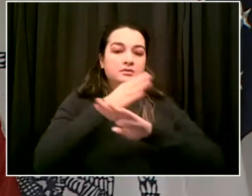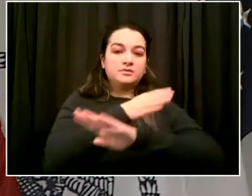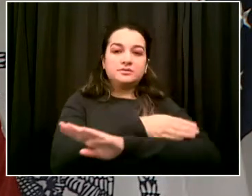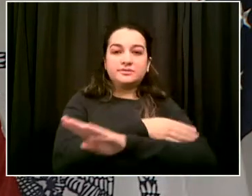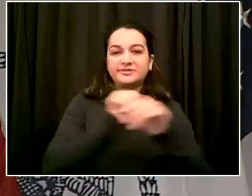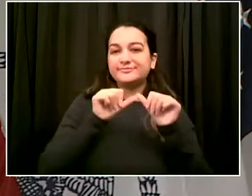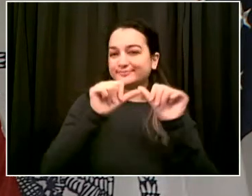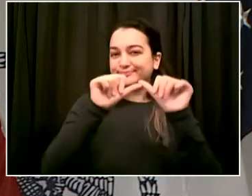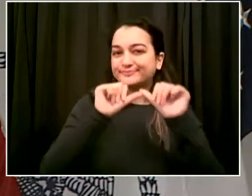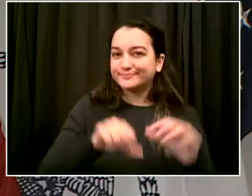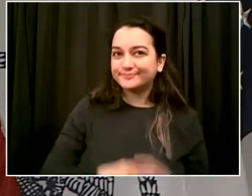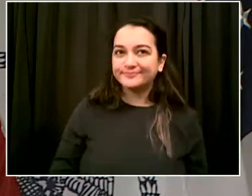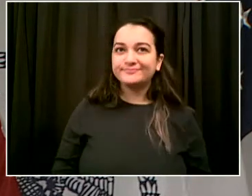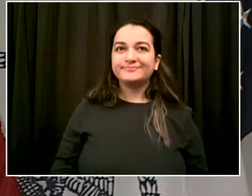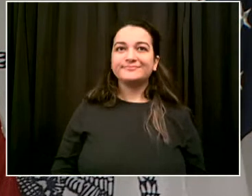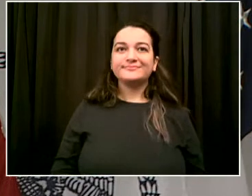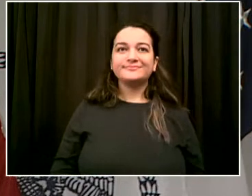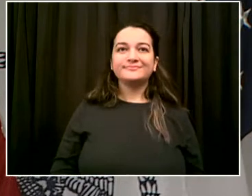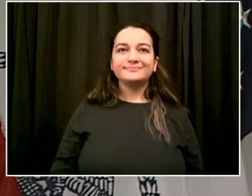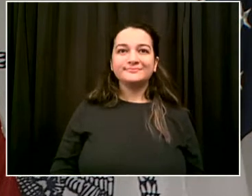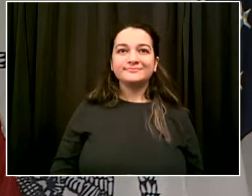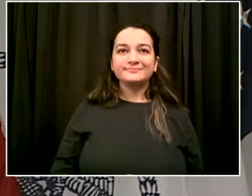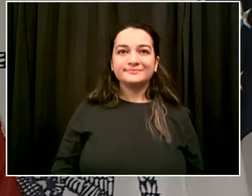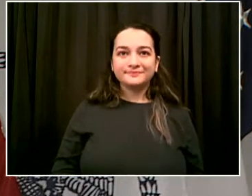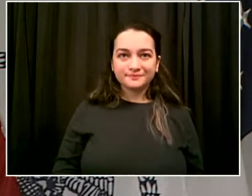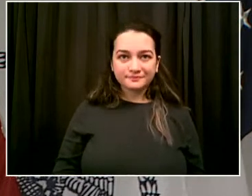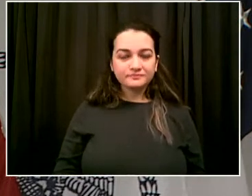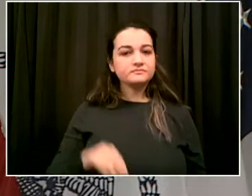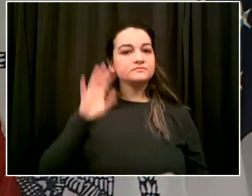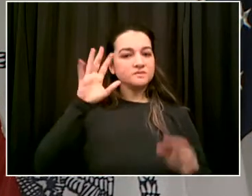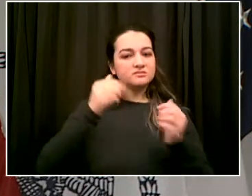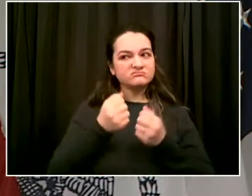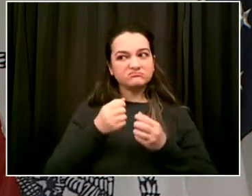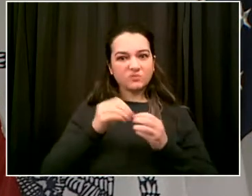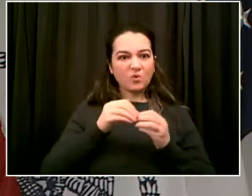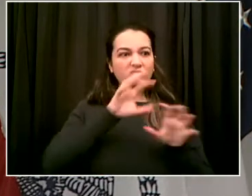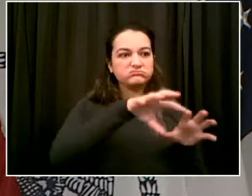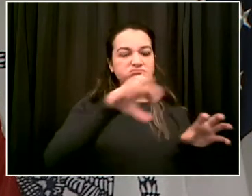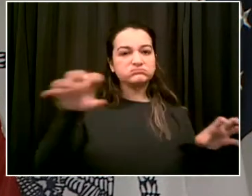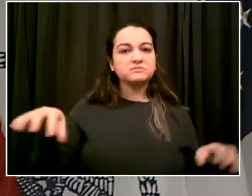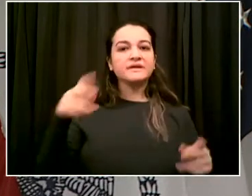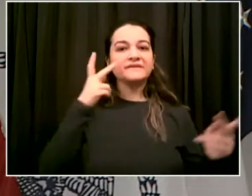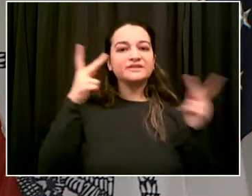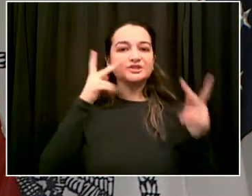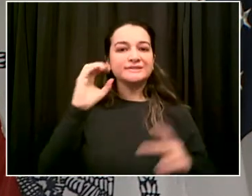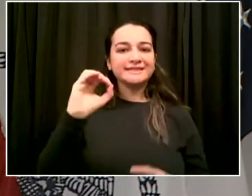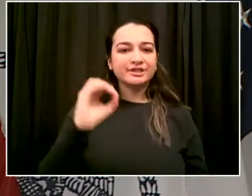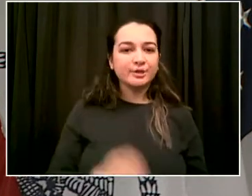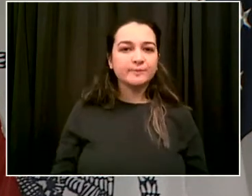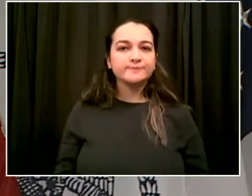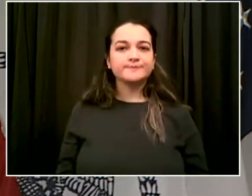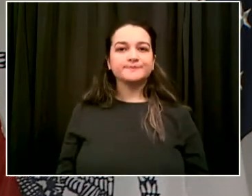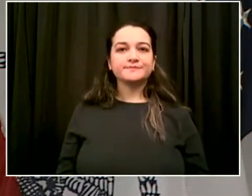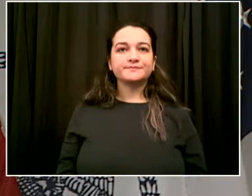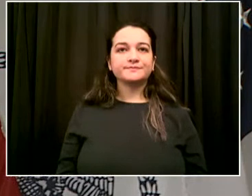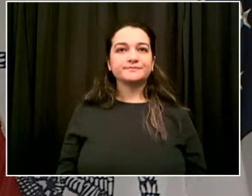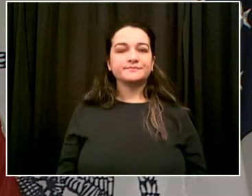VARIETY OF WAYS. AND WE ARE RECOMMITTING OURSELVES IN 2021 TO VISIONN ZERERGO OIOIG N DEEPER WITH IT. SO A LOT TO COME BUT AGAIN WE